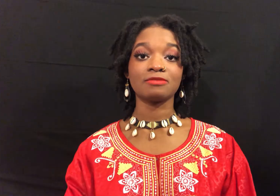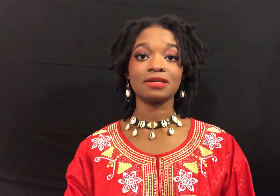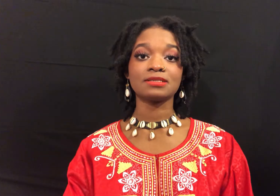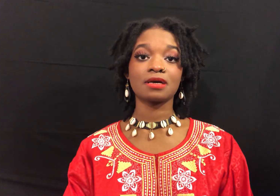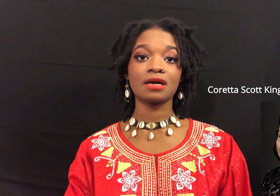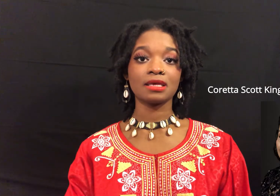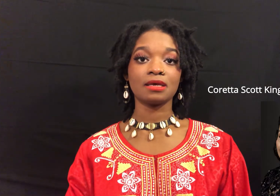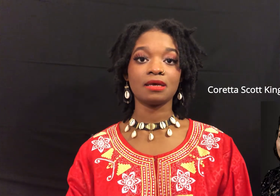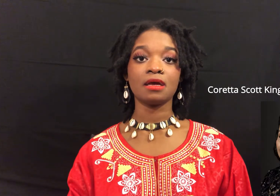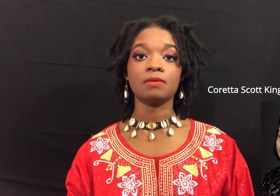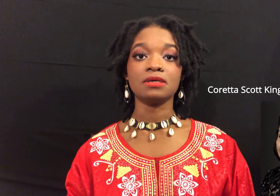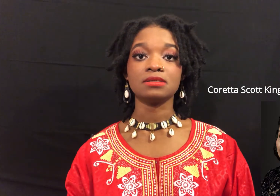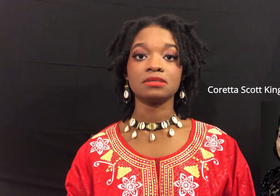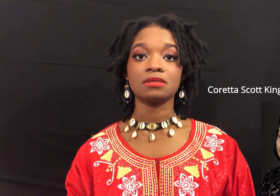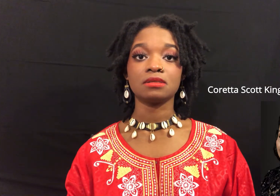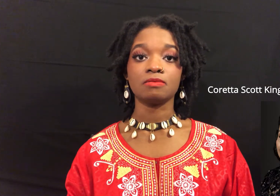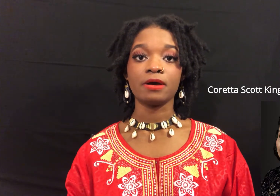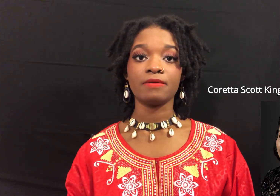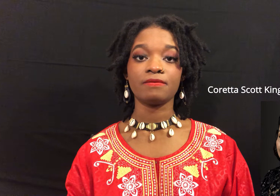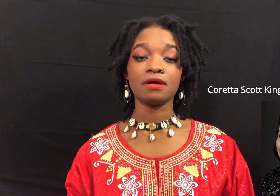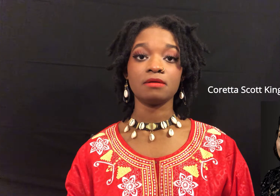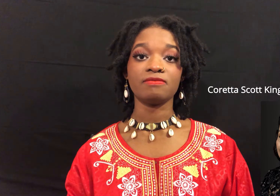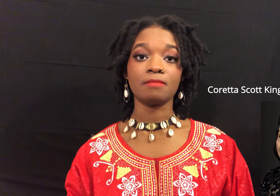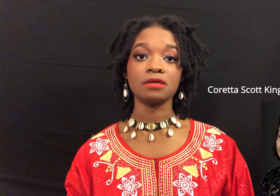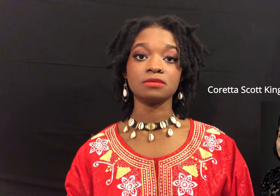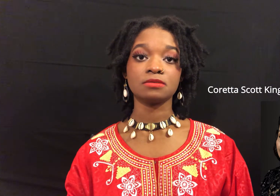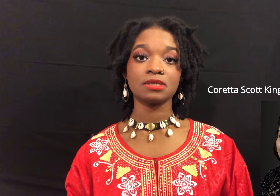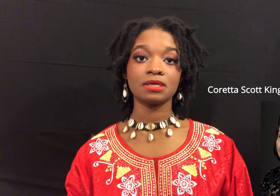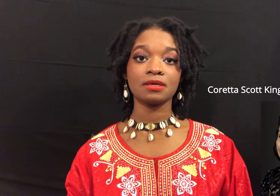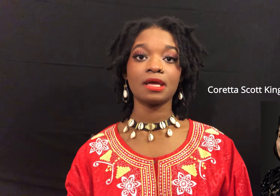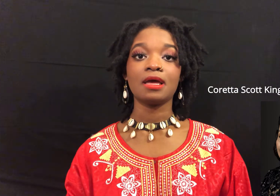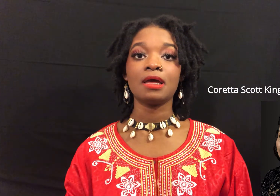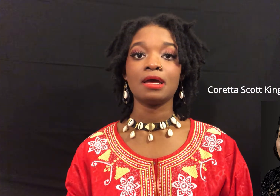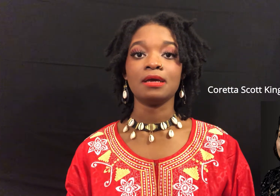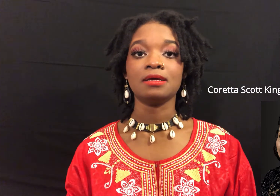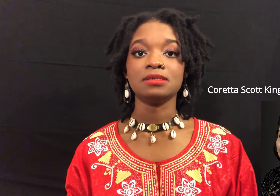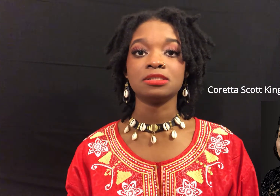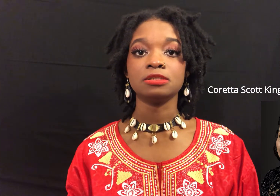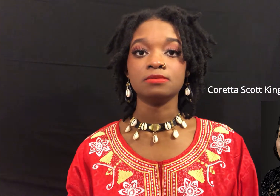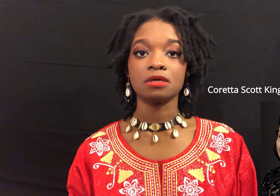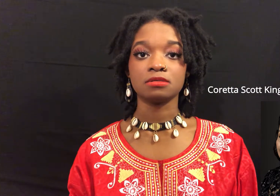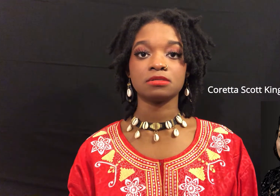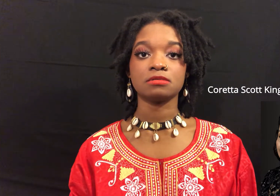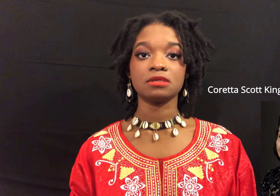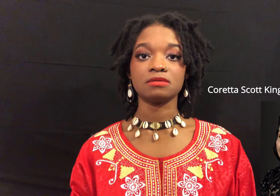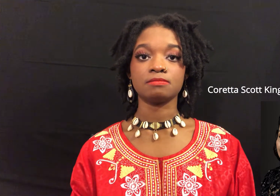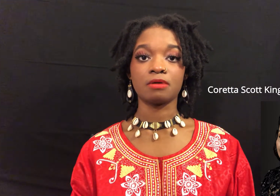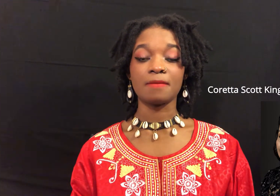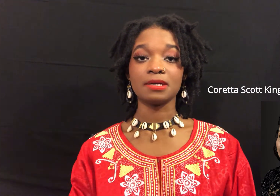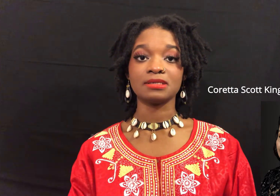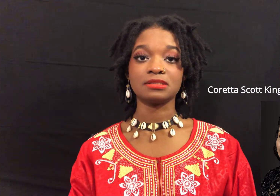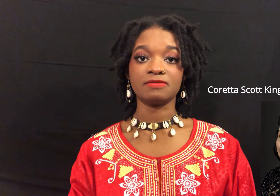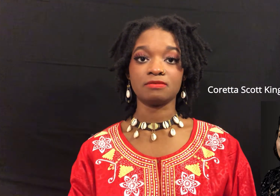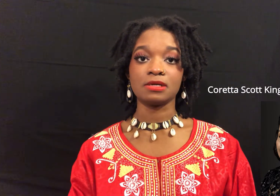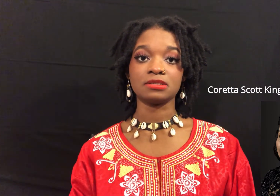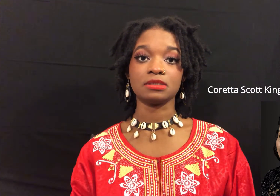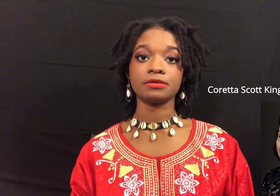Coretta Scott King was the wife of Martin Luther King, and she was also a prominent civil rights leader.